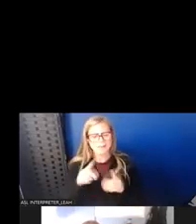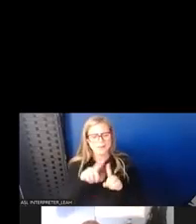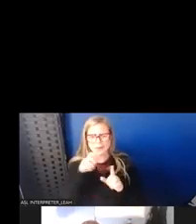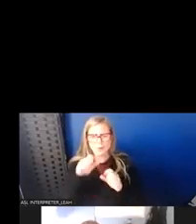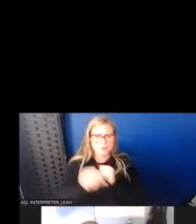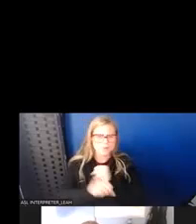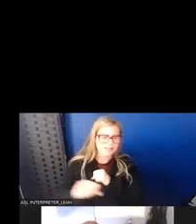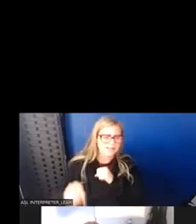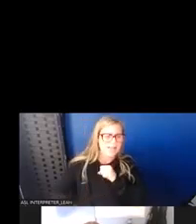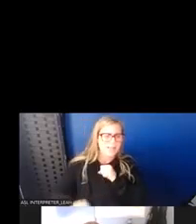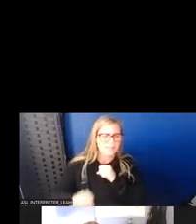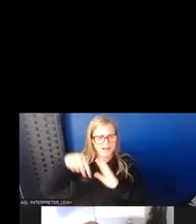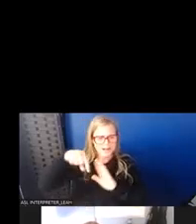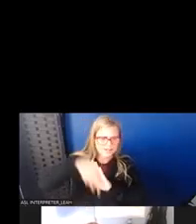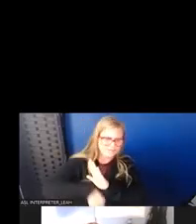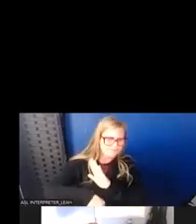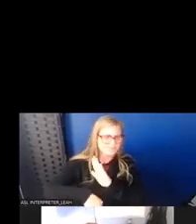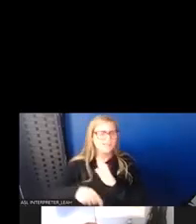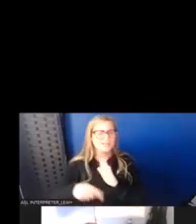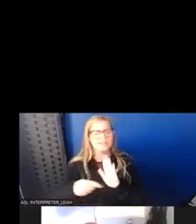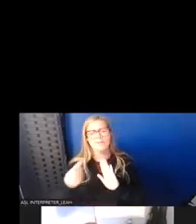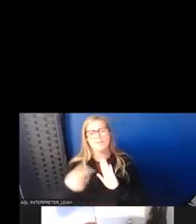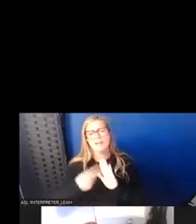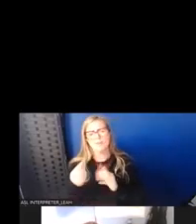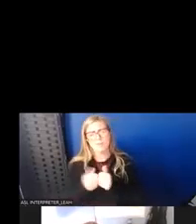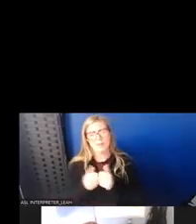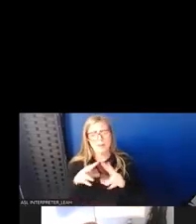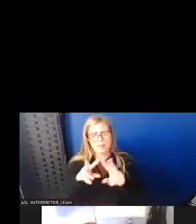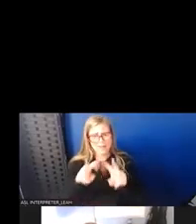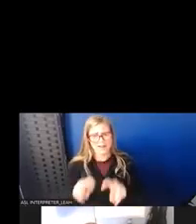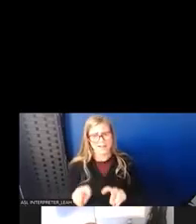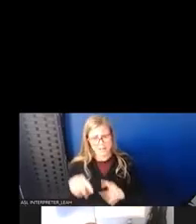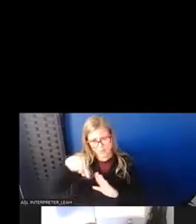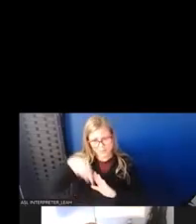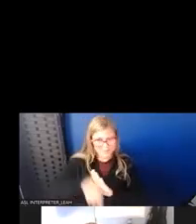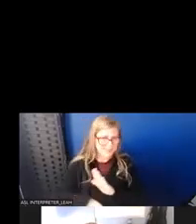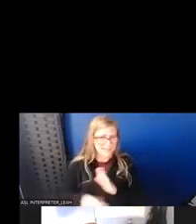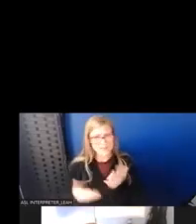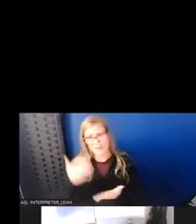that analytical insight, we may may miss out on some things as well.